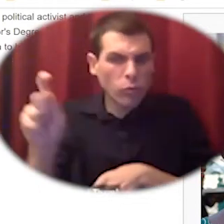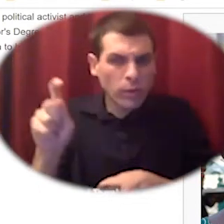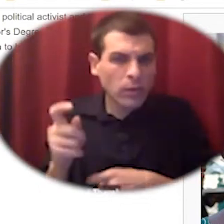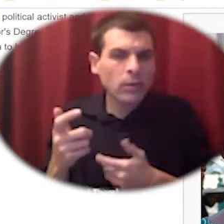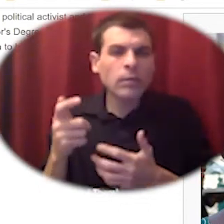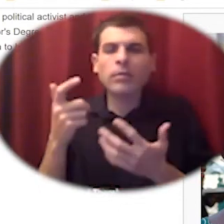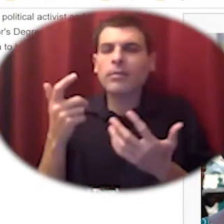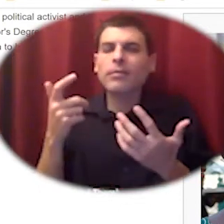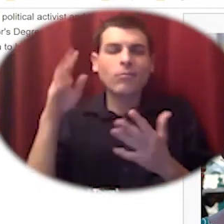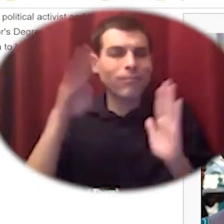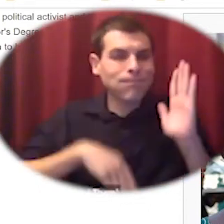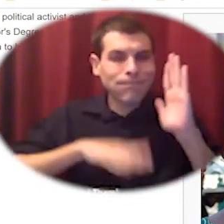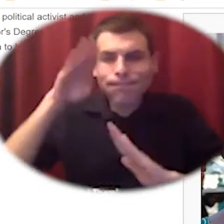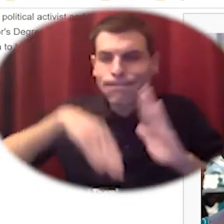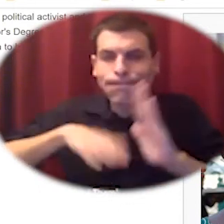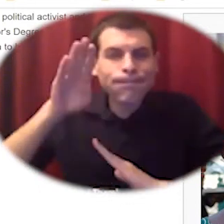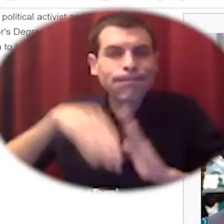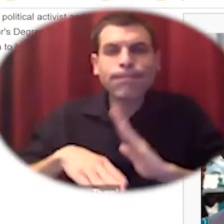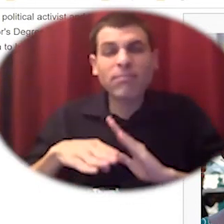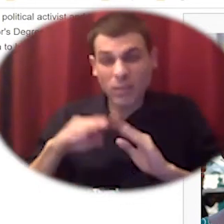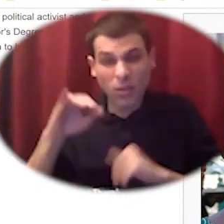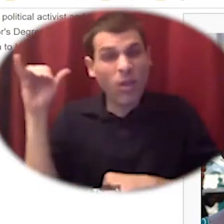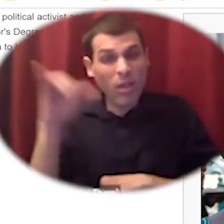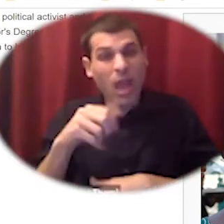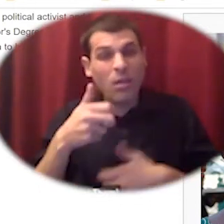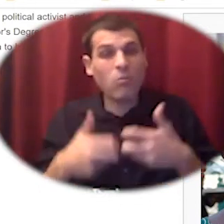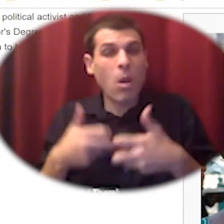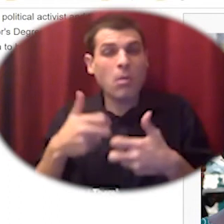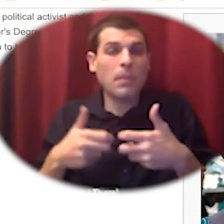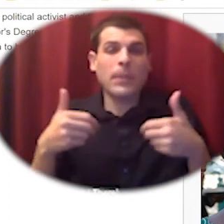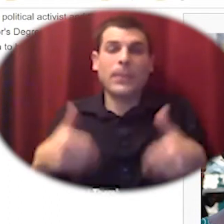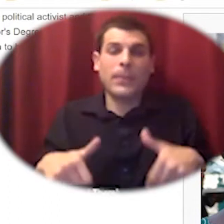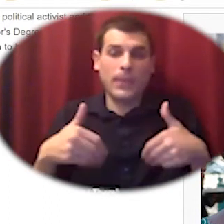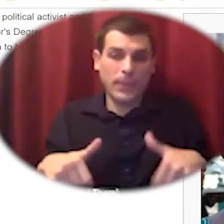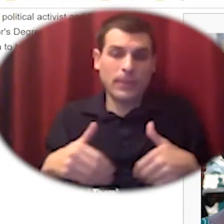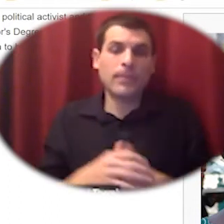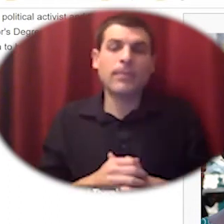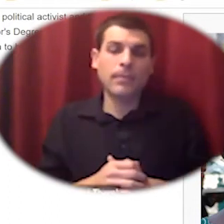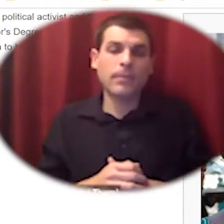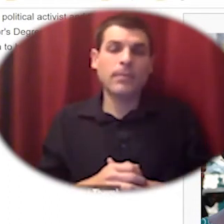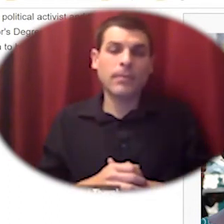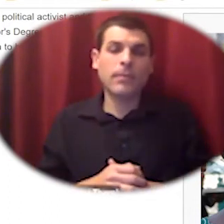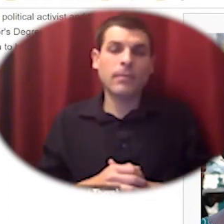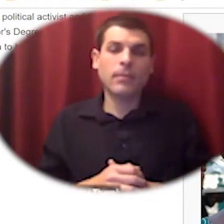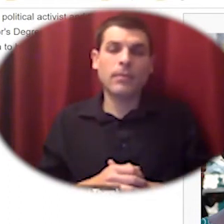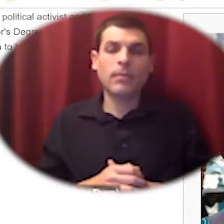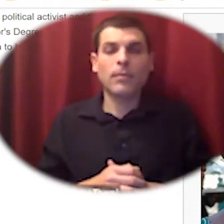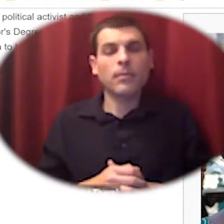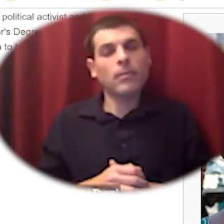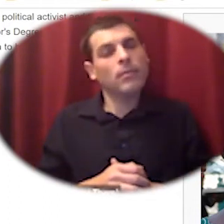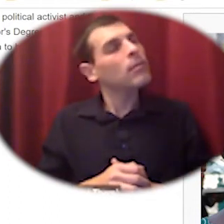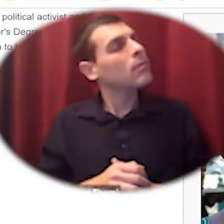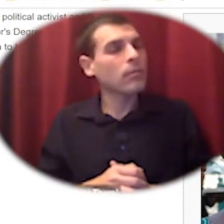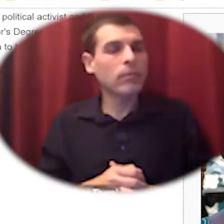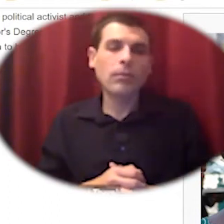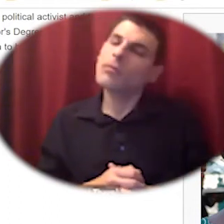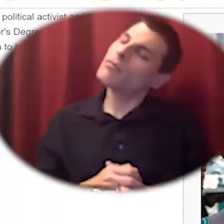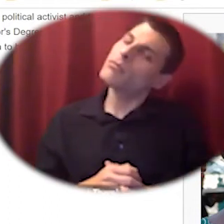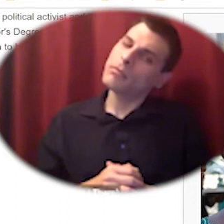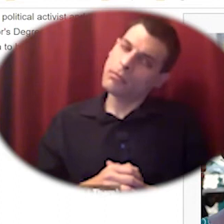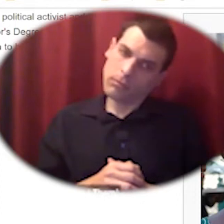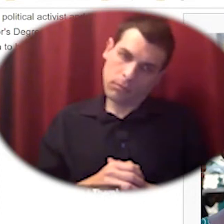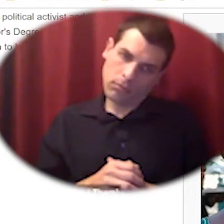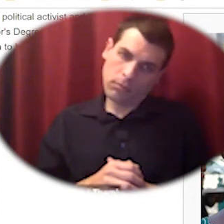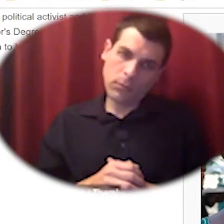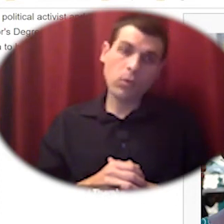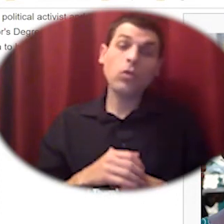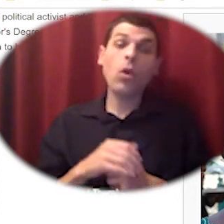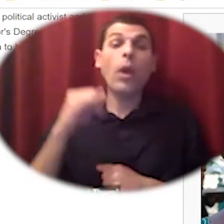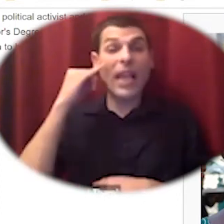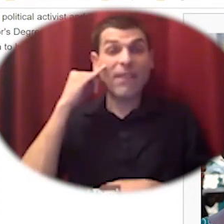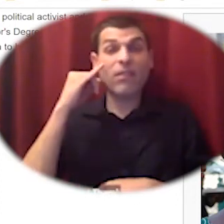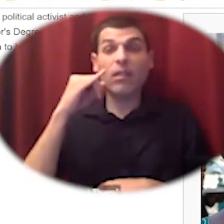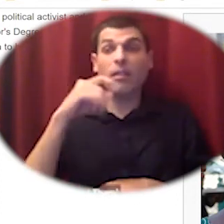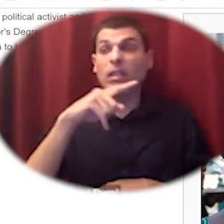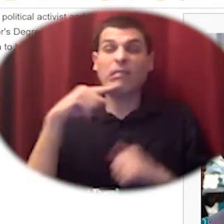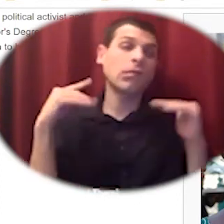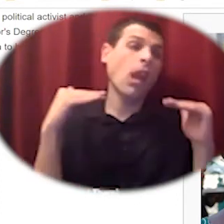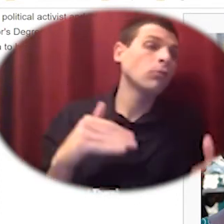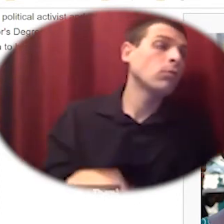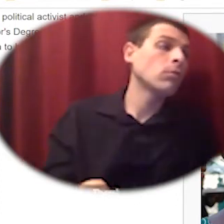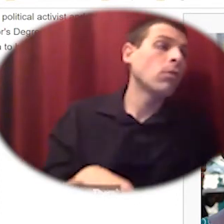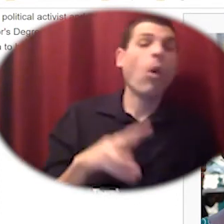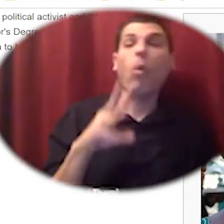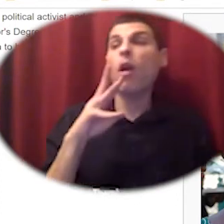are planting trees for the benefit of stabilizing the climate stabilizing water cycles and creating